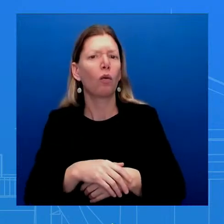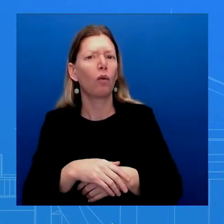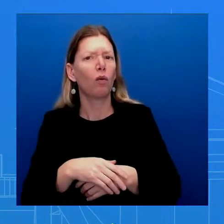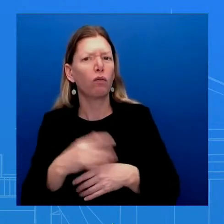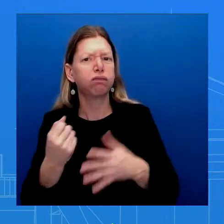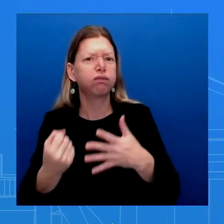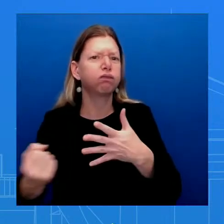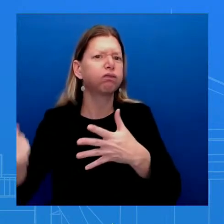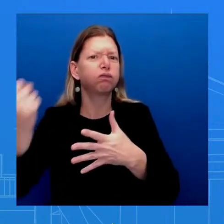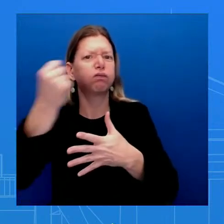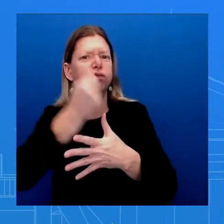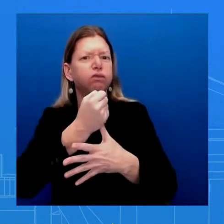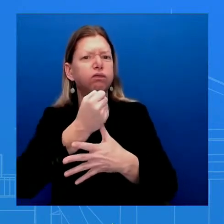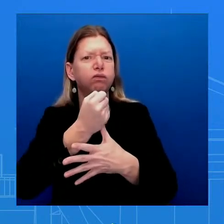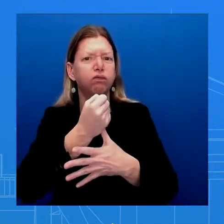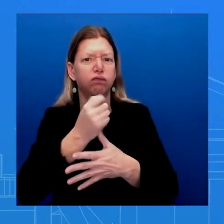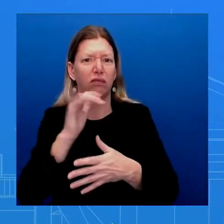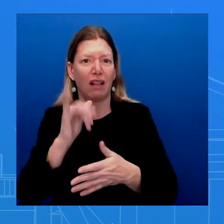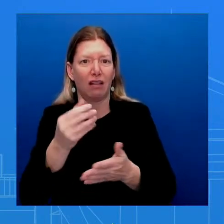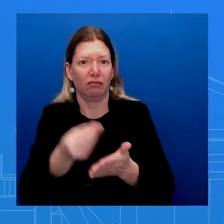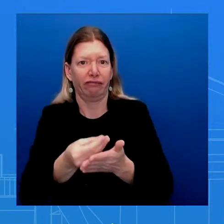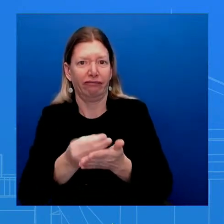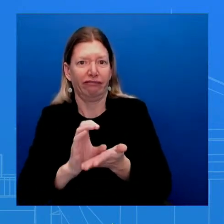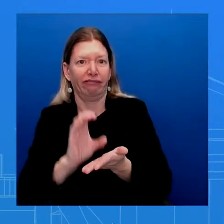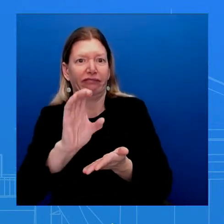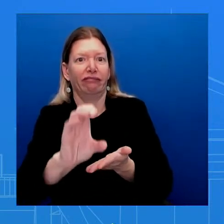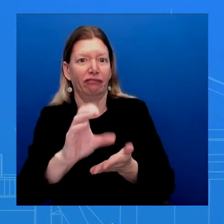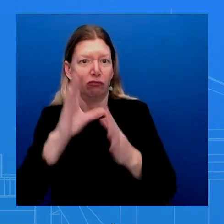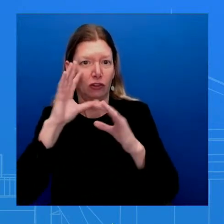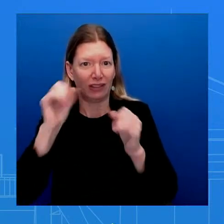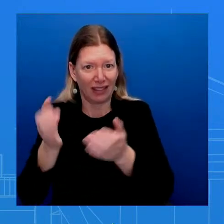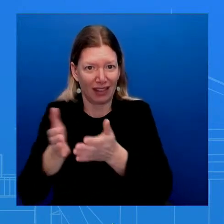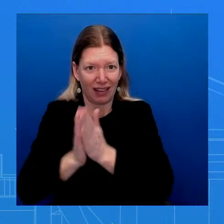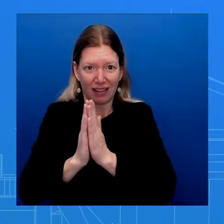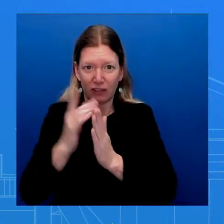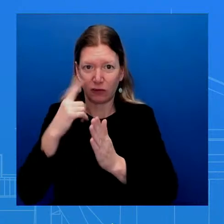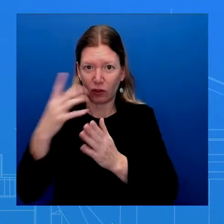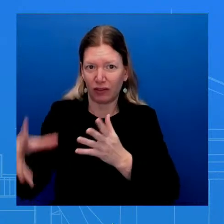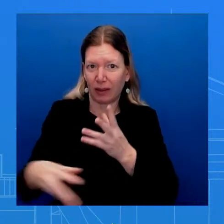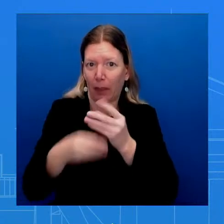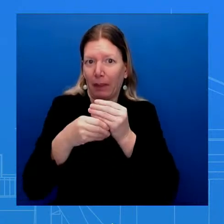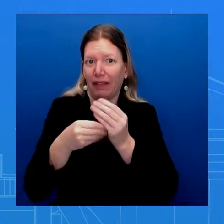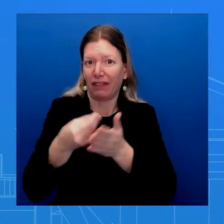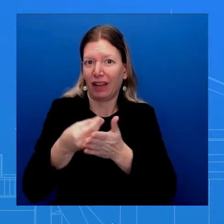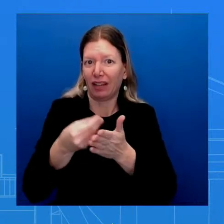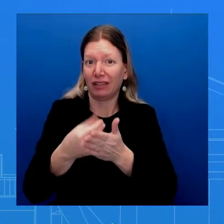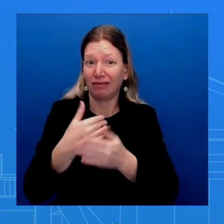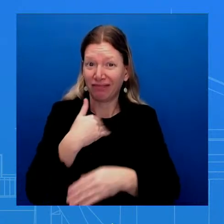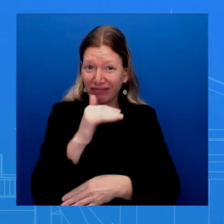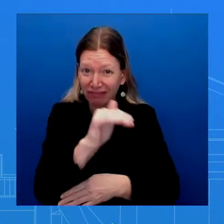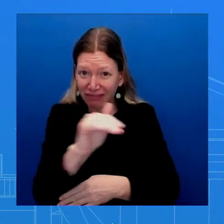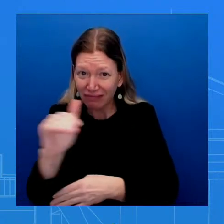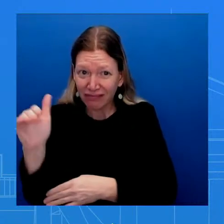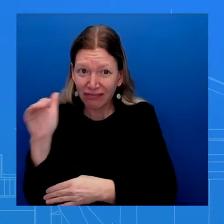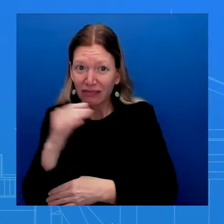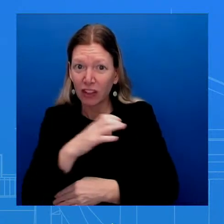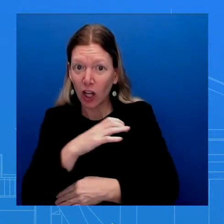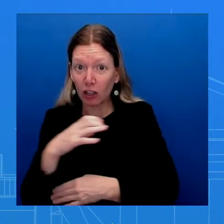And I would remind members of Congress as they come back to work that the figures in that supplemental request are well informed